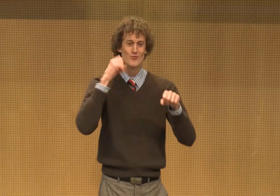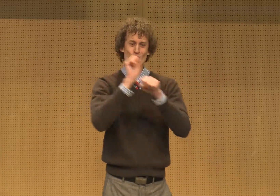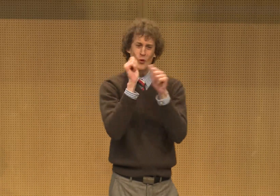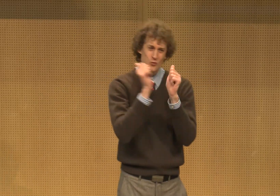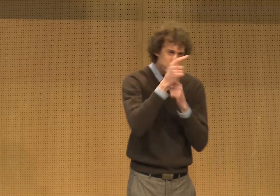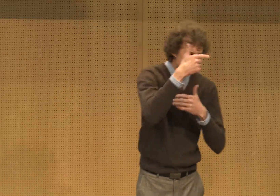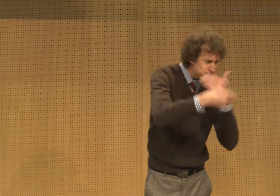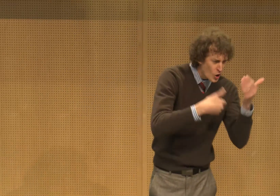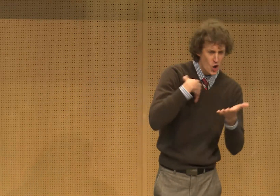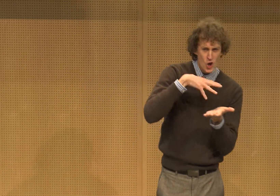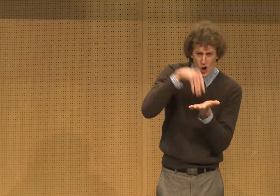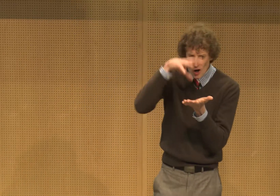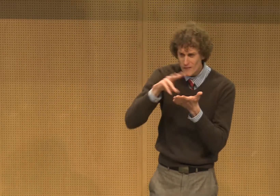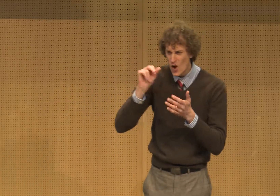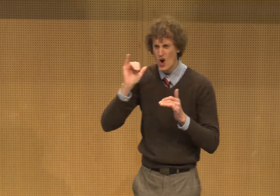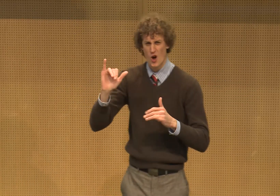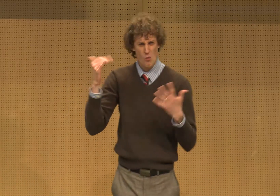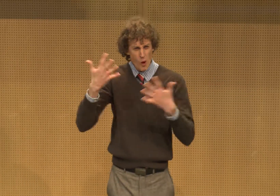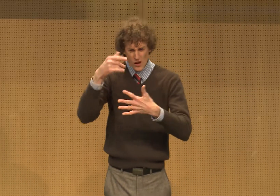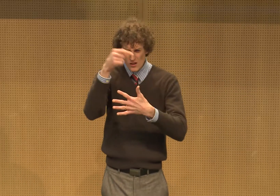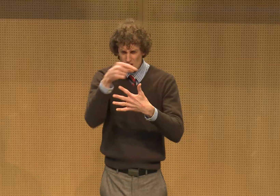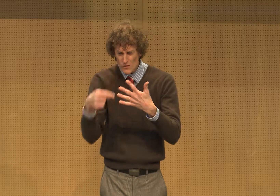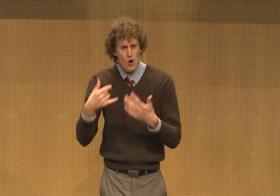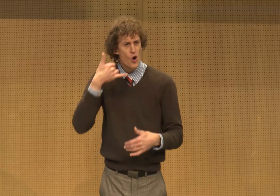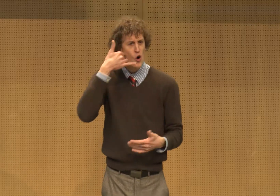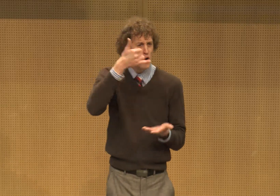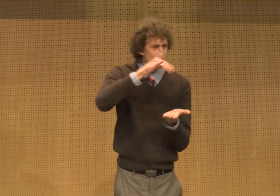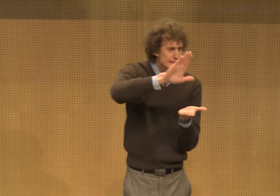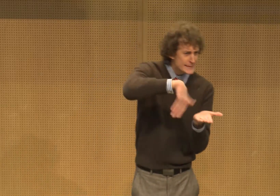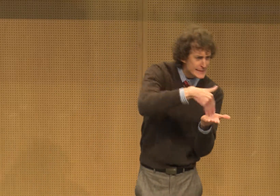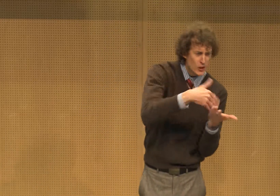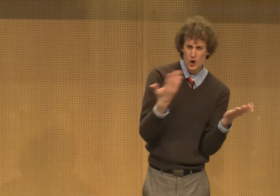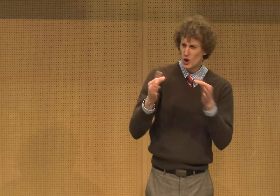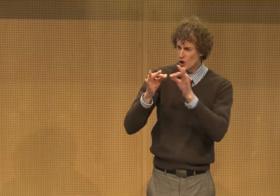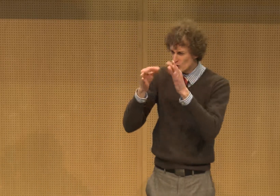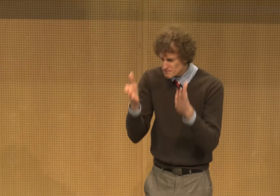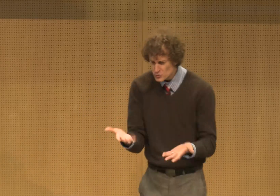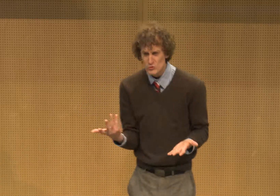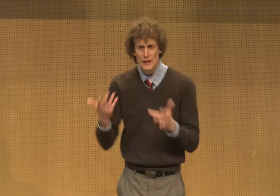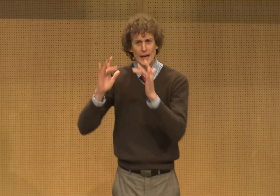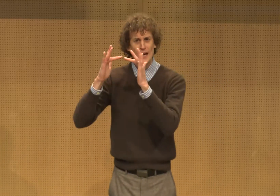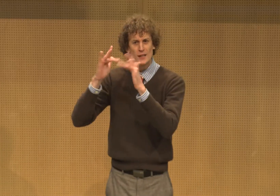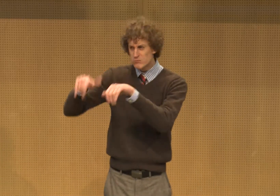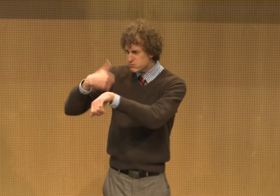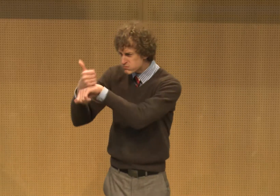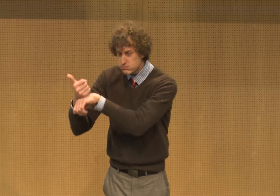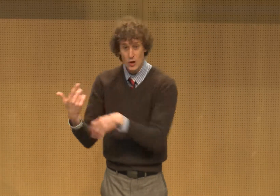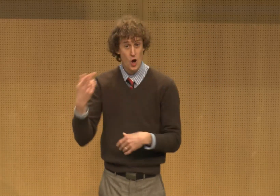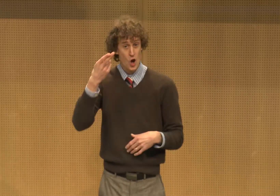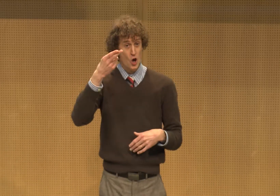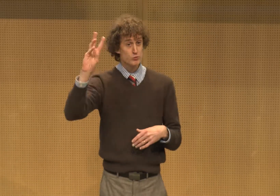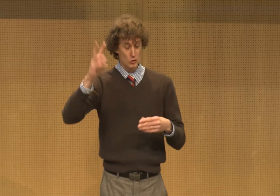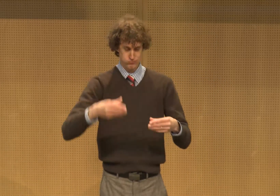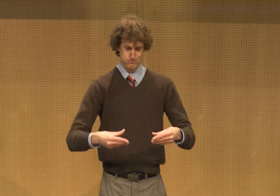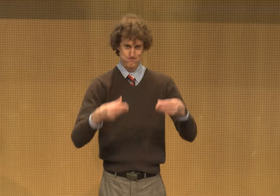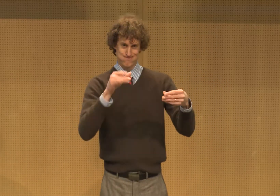And we were able to work with them and figure out this process and develop a call center, have interpreters ready to go.